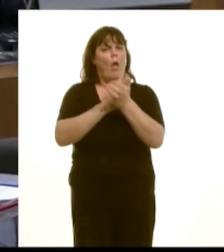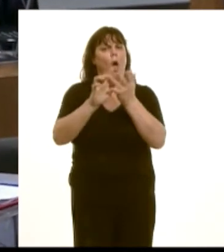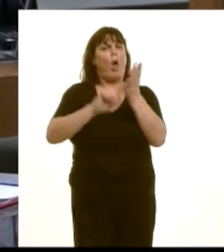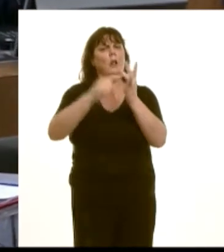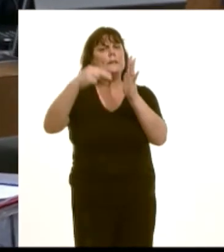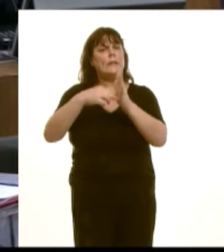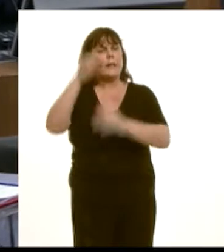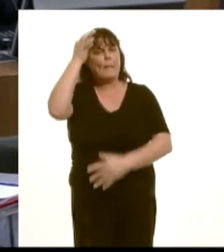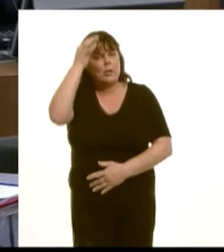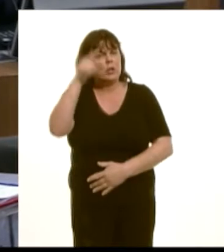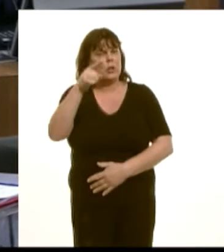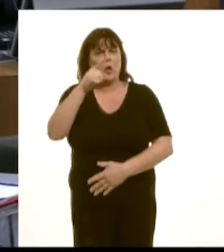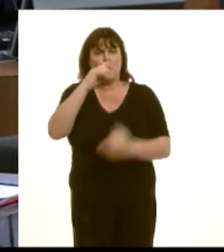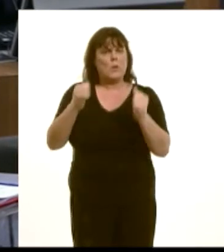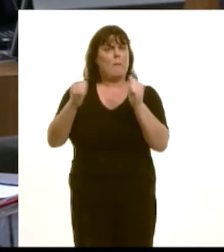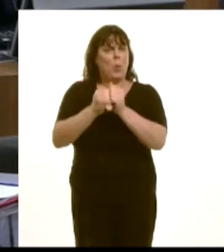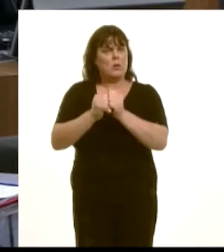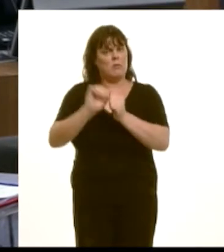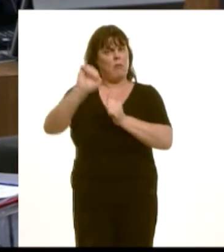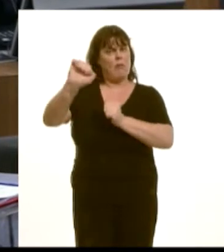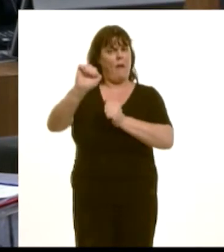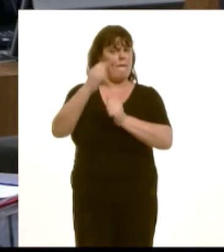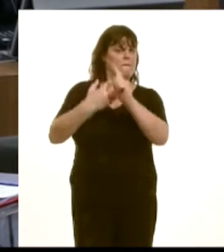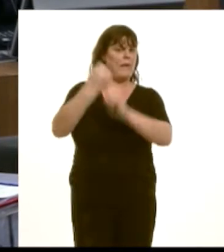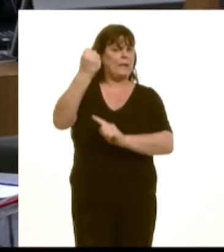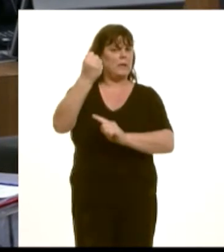and supported the findings of the Holtham commission. The Holtham commission showed